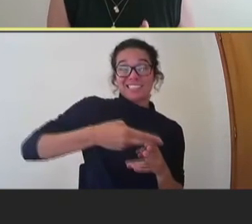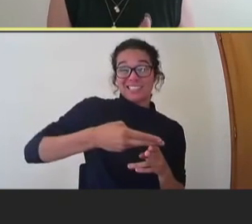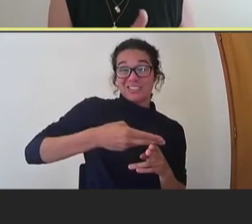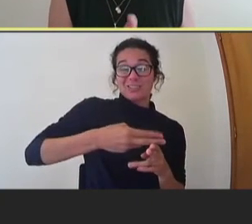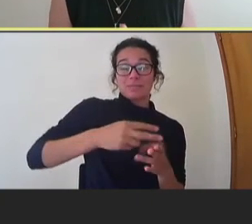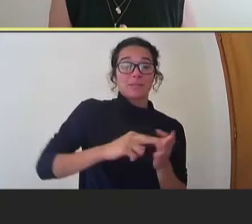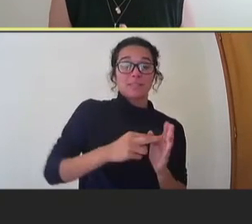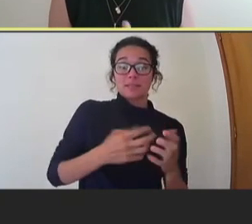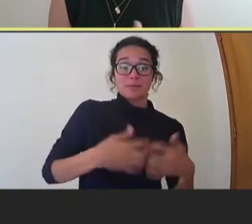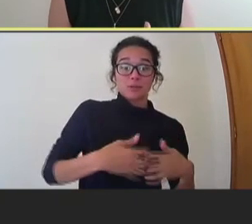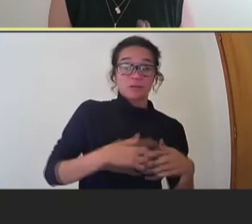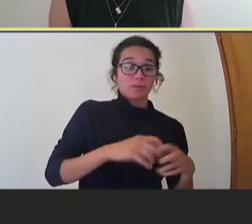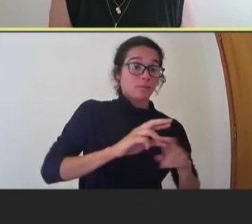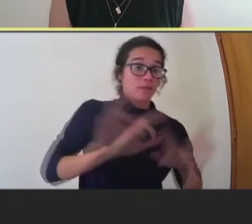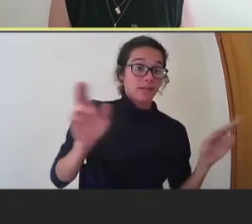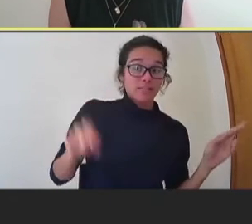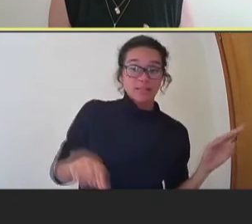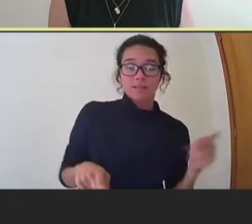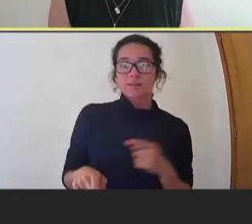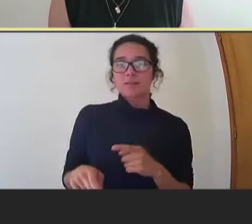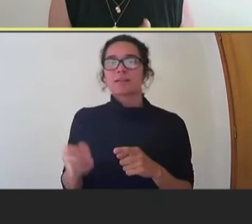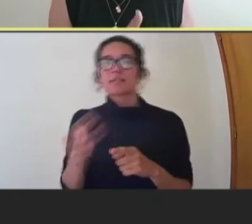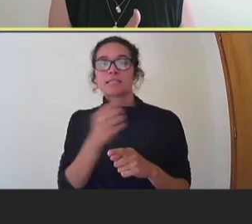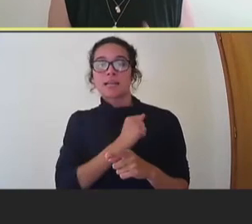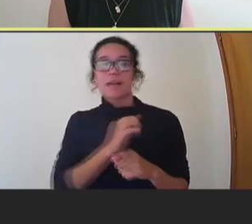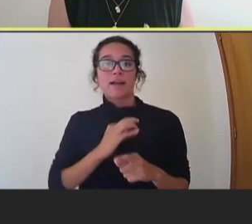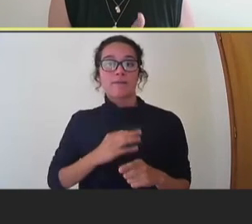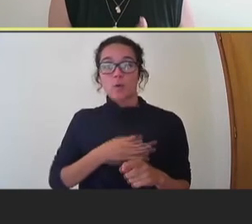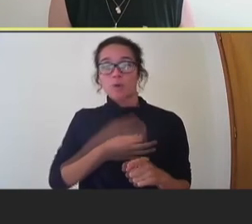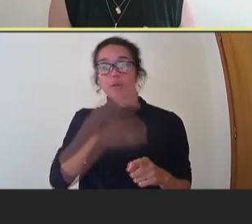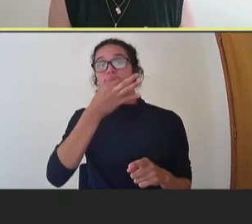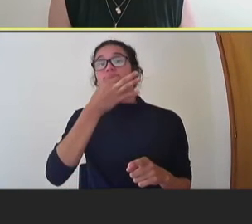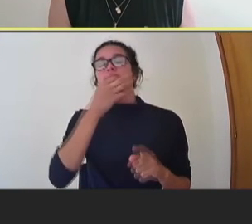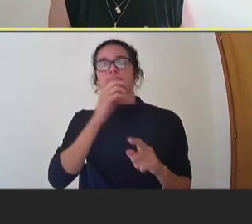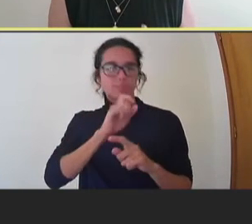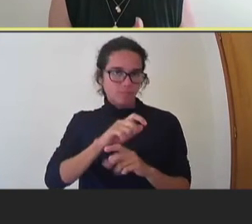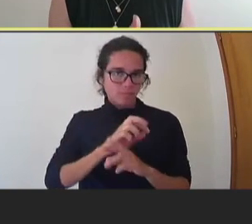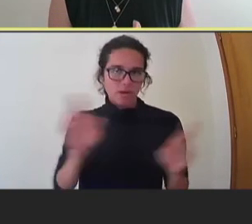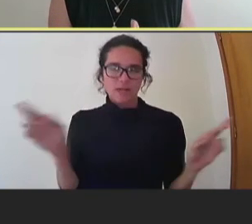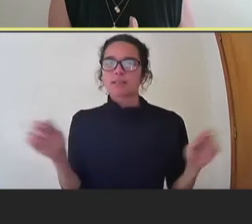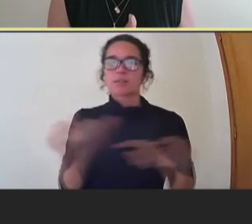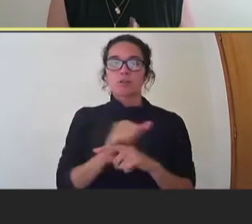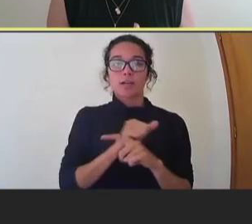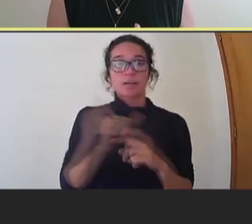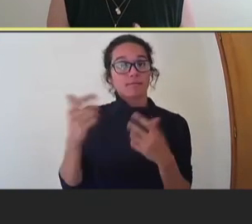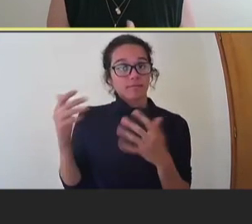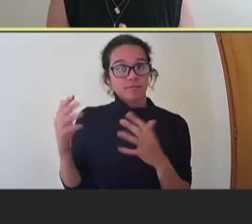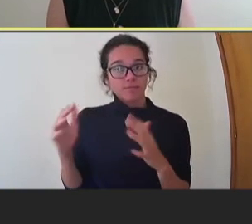that expertise all ready to go. We have staff trained, we have all our quality documents,